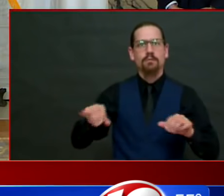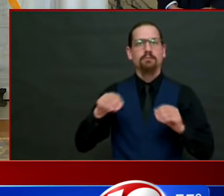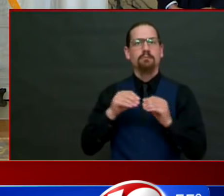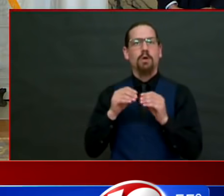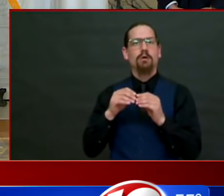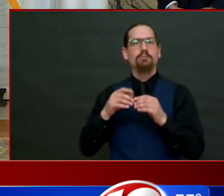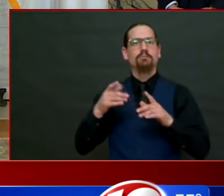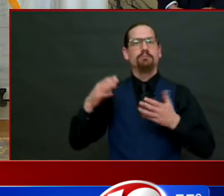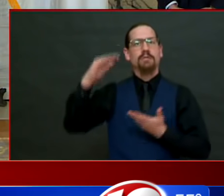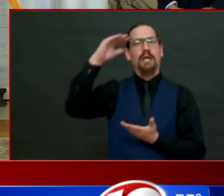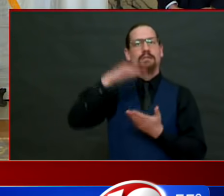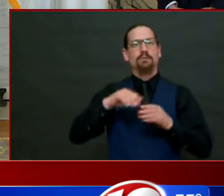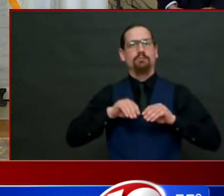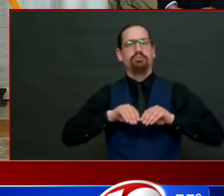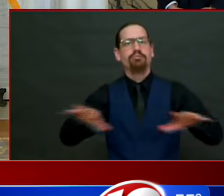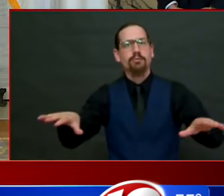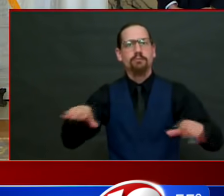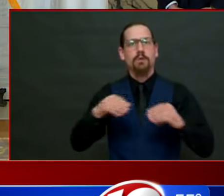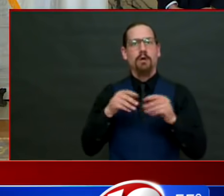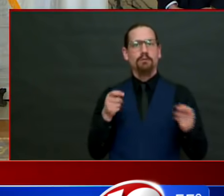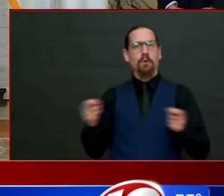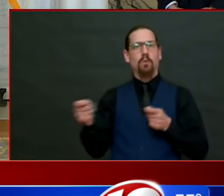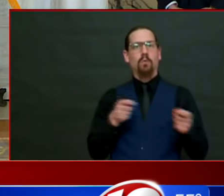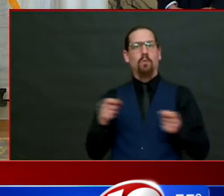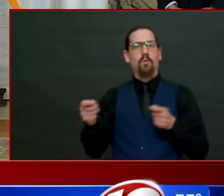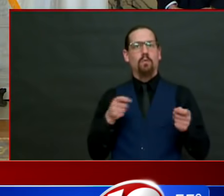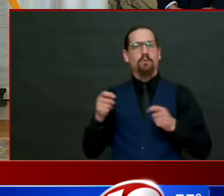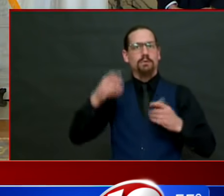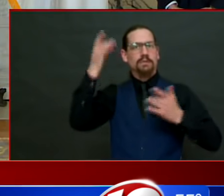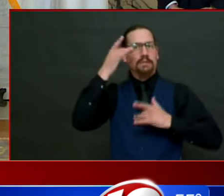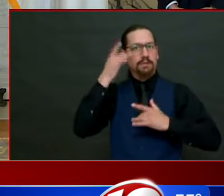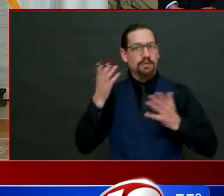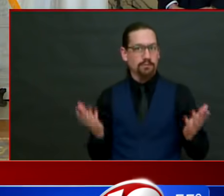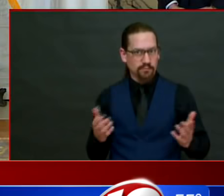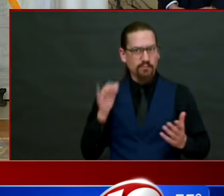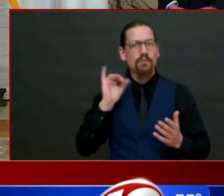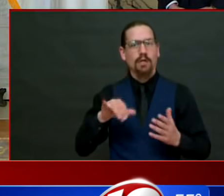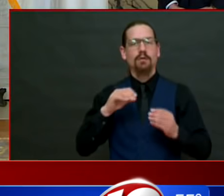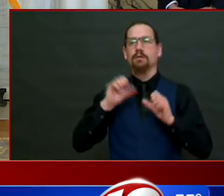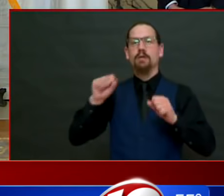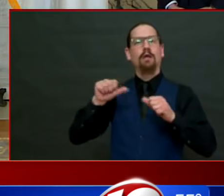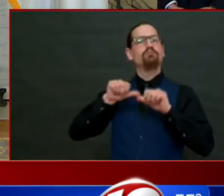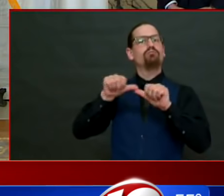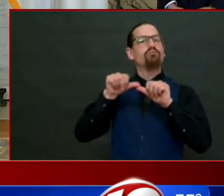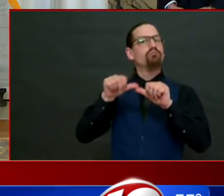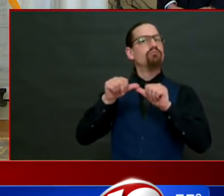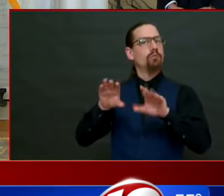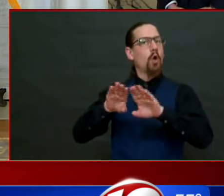HOTSPOTS AND START TO PREDICT WHERE WE MIGHT HAVE PROBLEMS THEN PINPOINT OUR REACTION SO